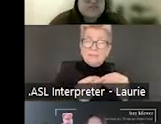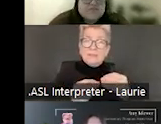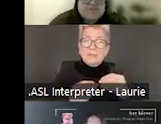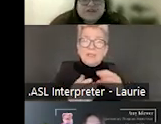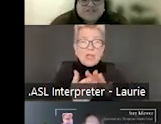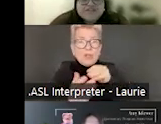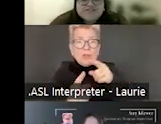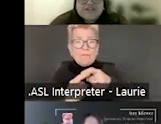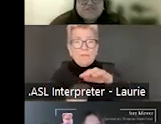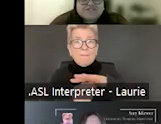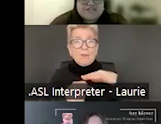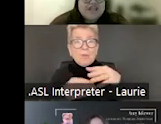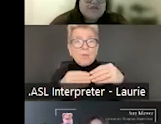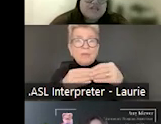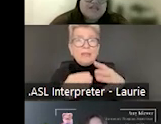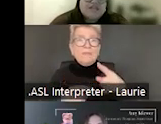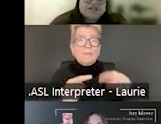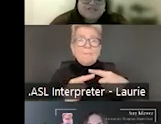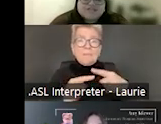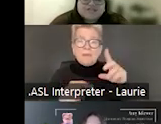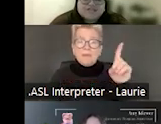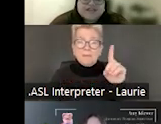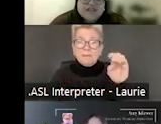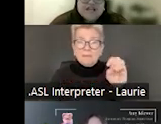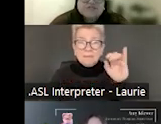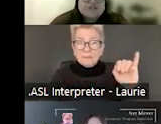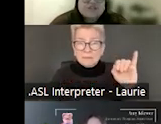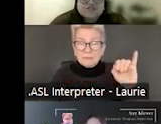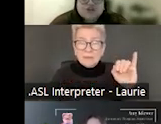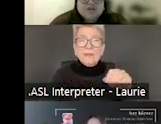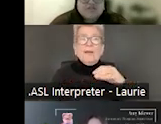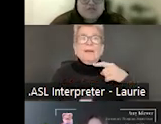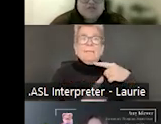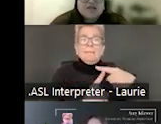on the importance of diversity, equity, and inclusion, as well as trauma informed